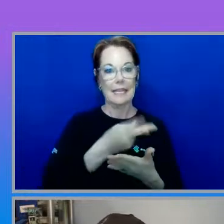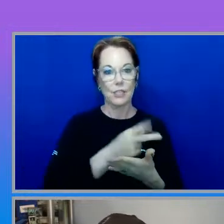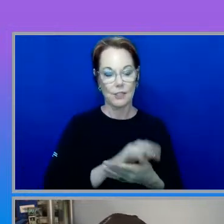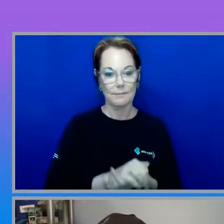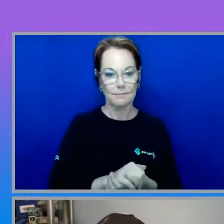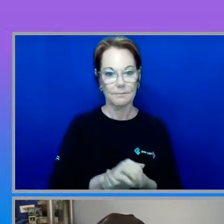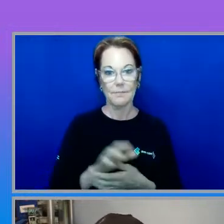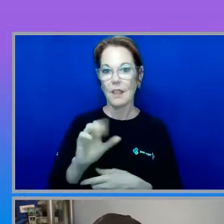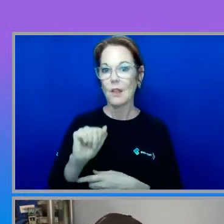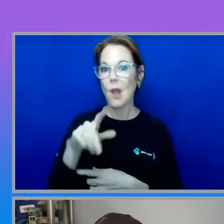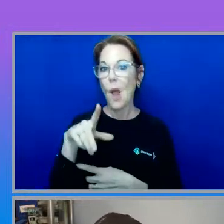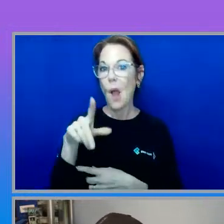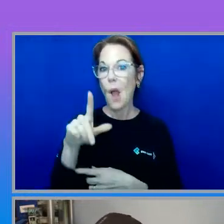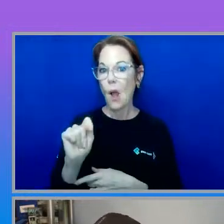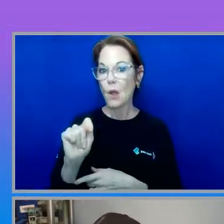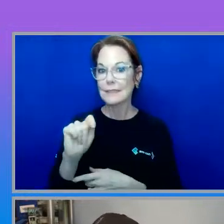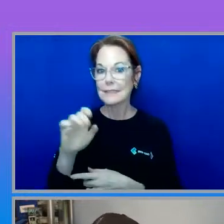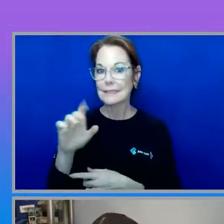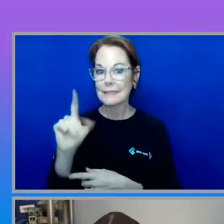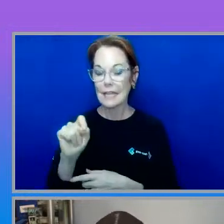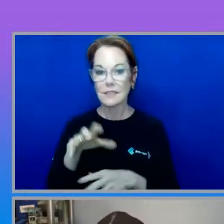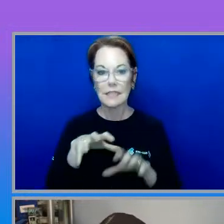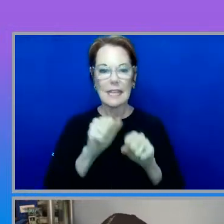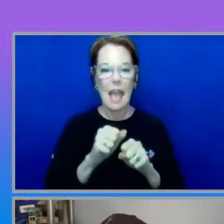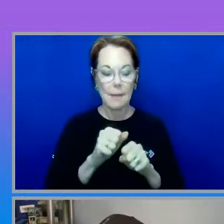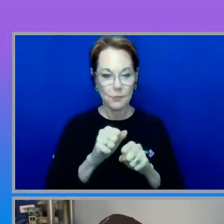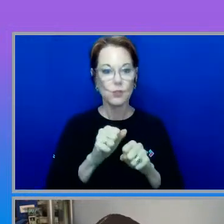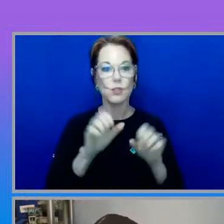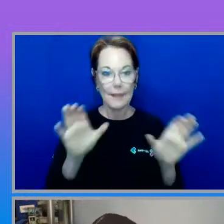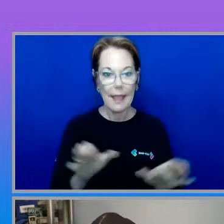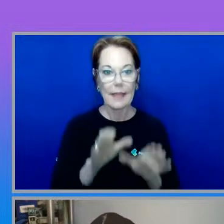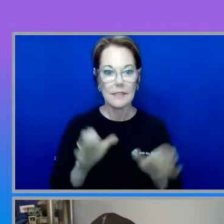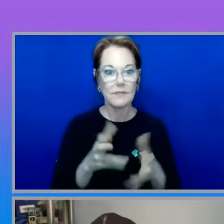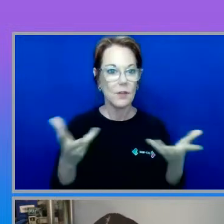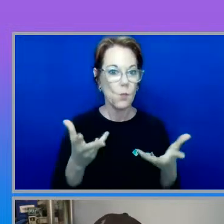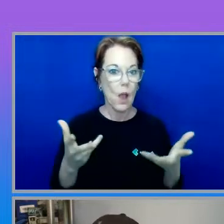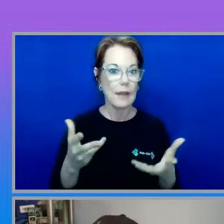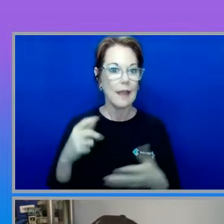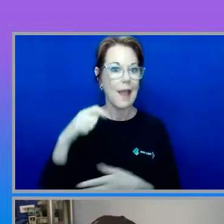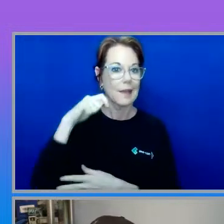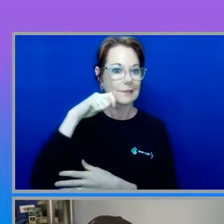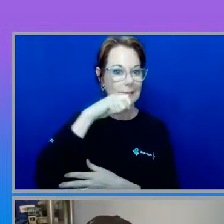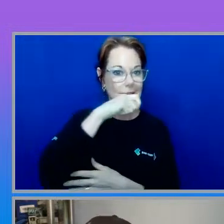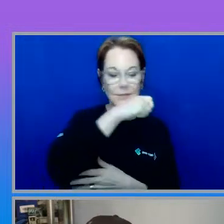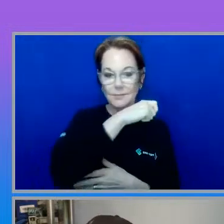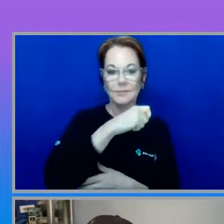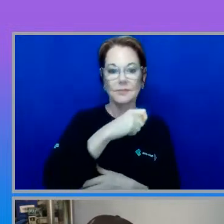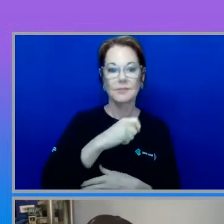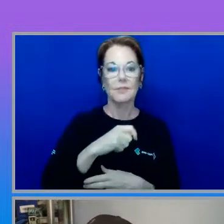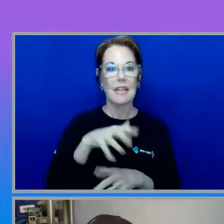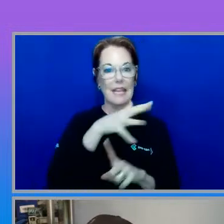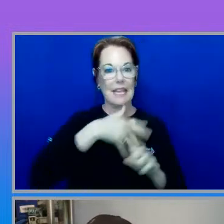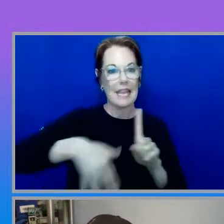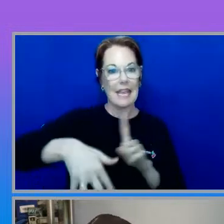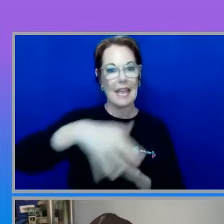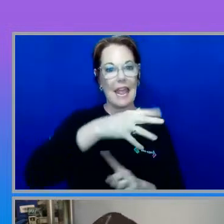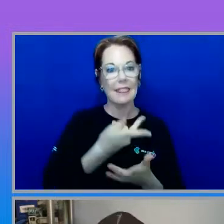is this alt text is concise and captures the main activity eating carrots and setting the